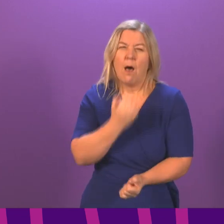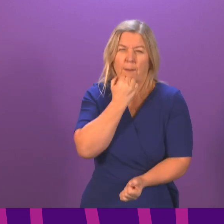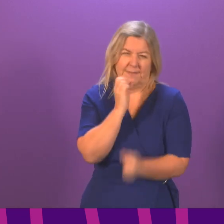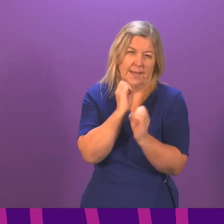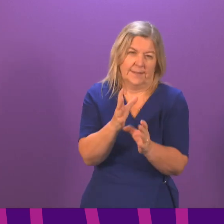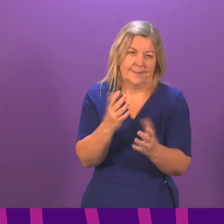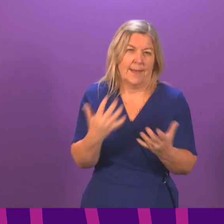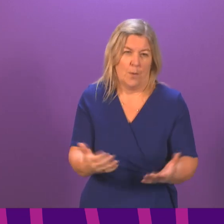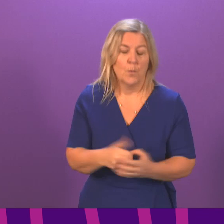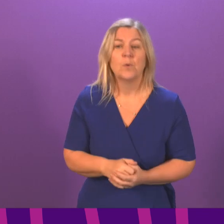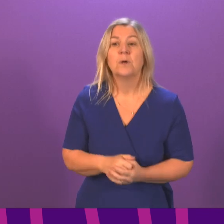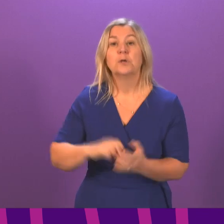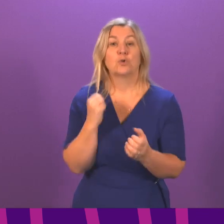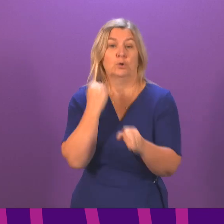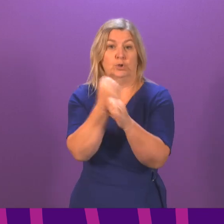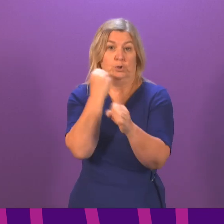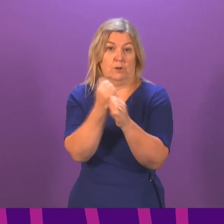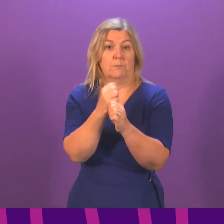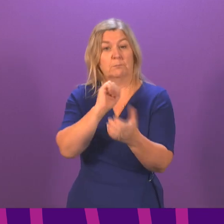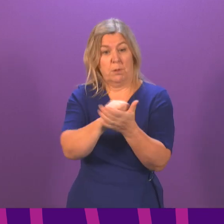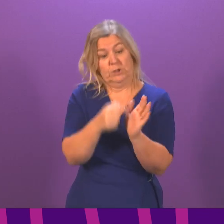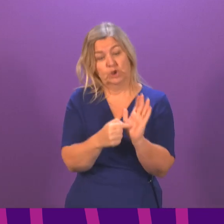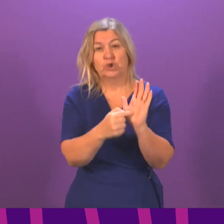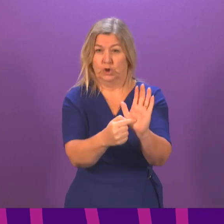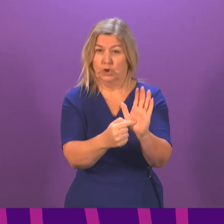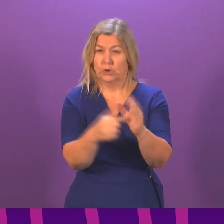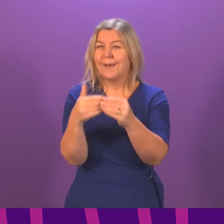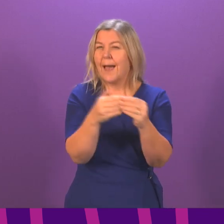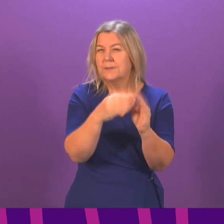This morning, the Scottish Government published initial guidance about the Christmas period,